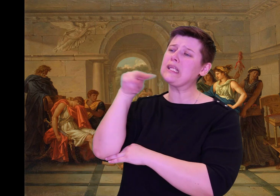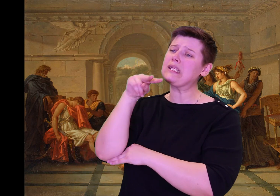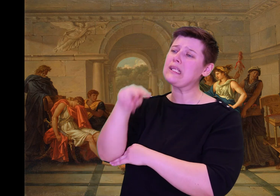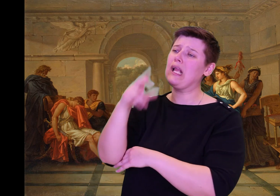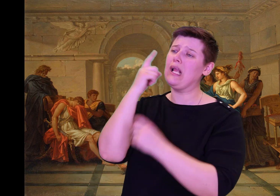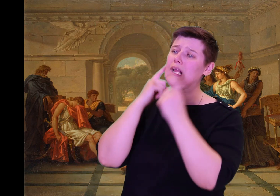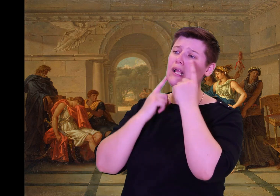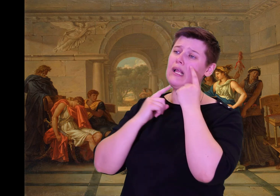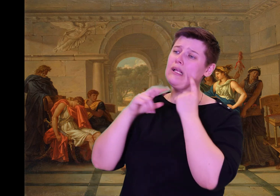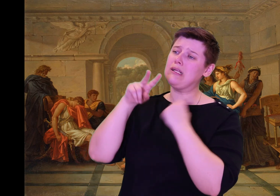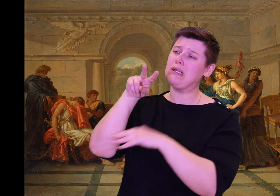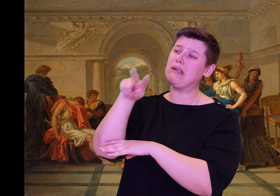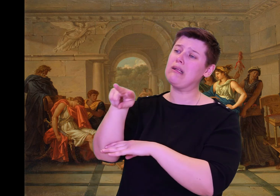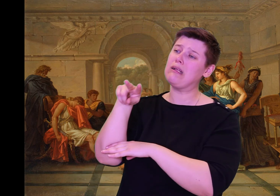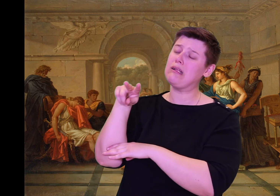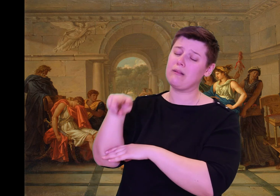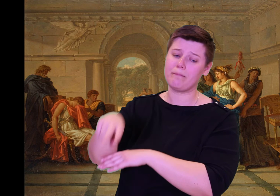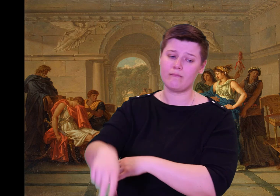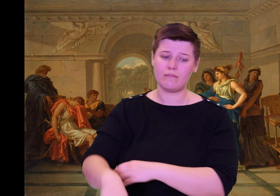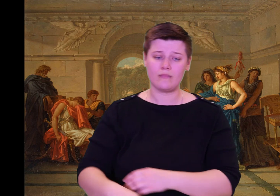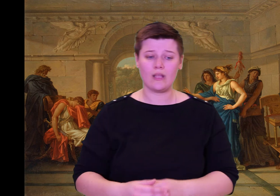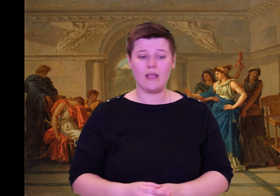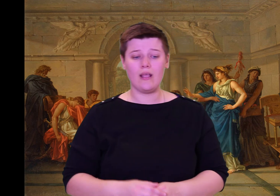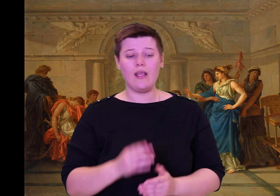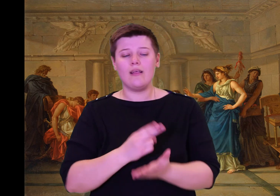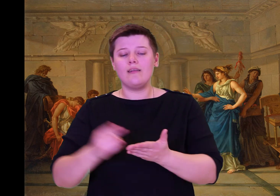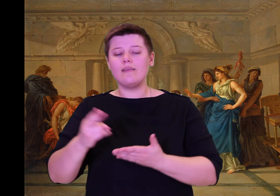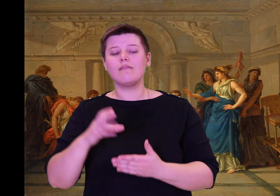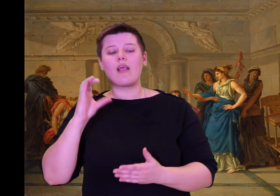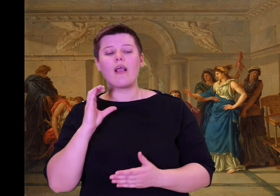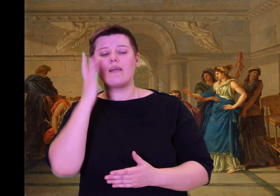expanse of endless salty sea?